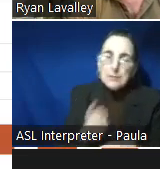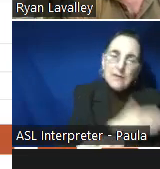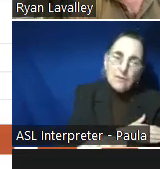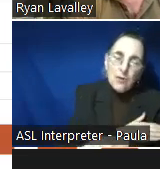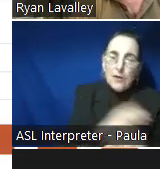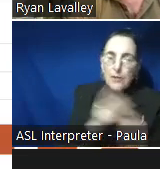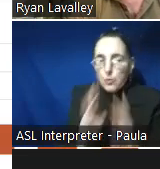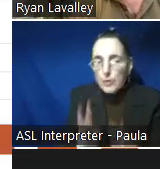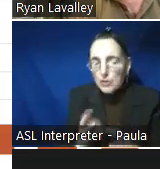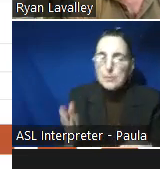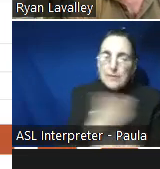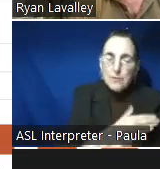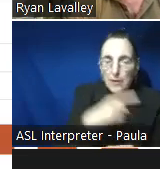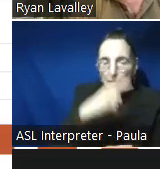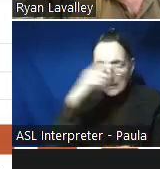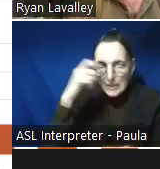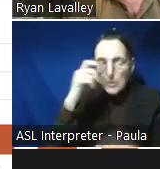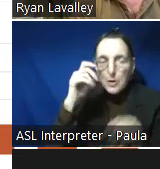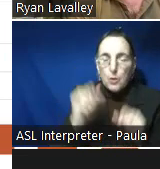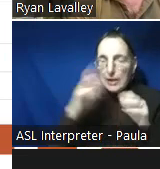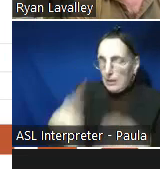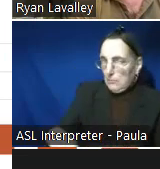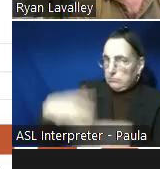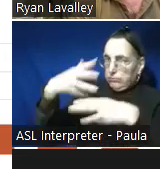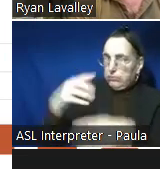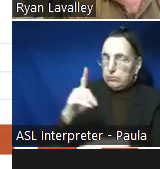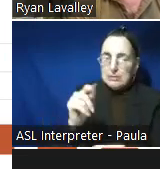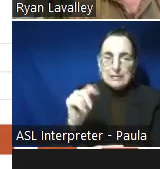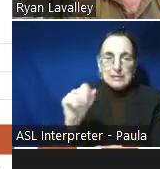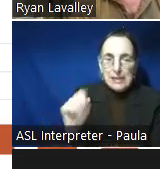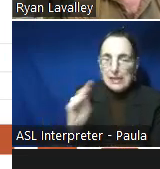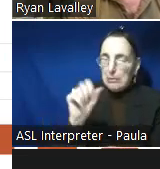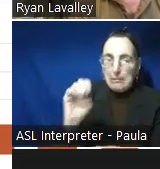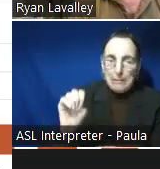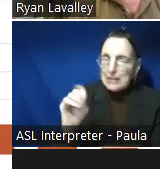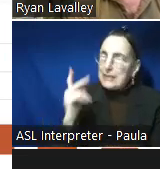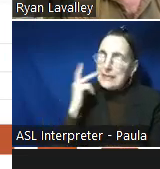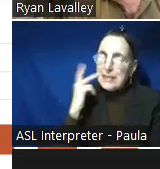we can dive into our database and see: what to be expected is our increased amounts? So we can